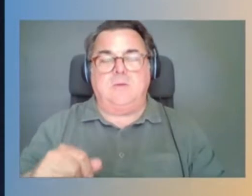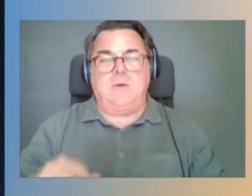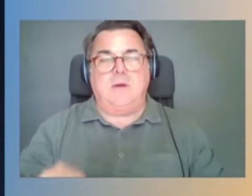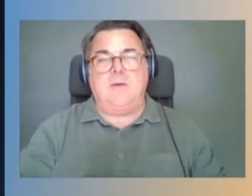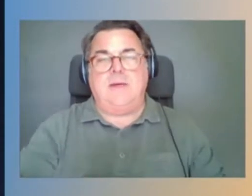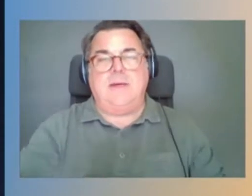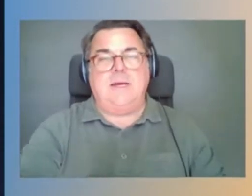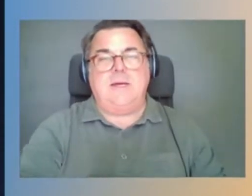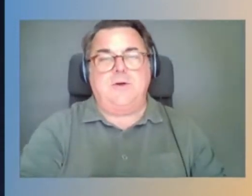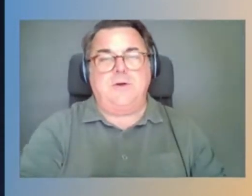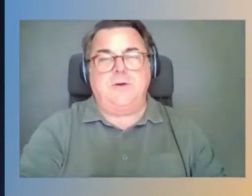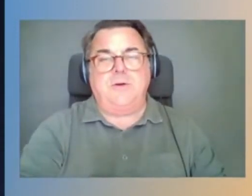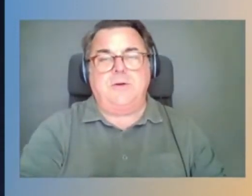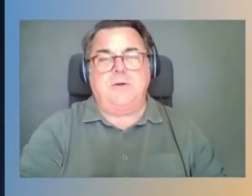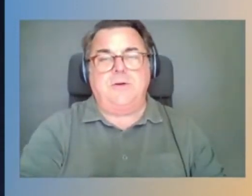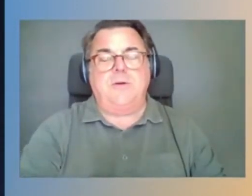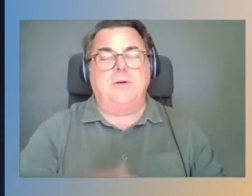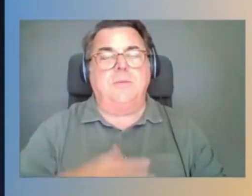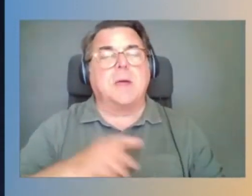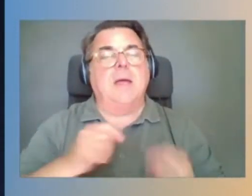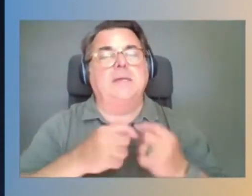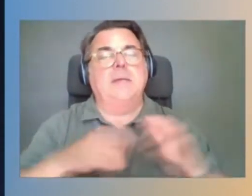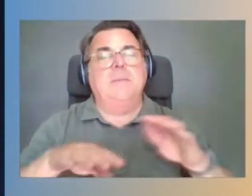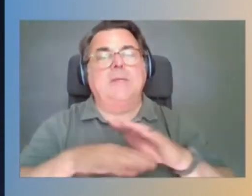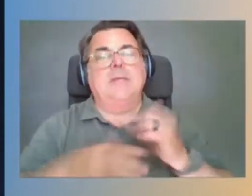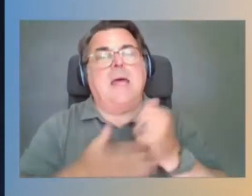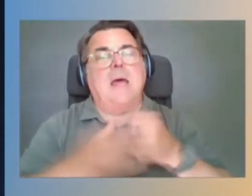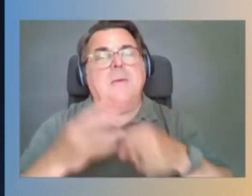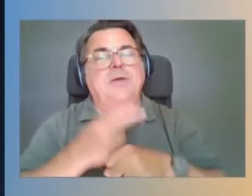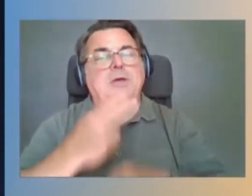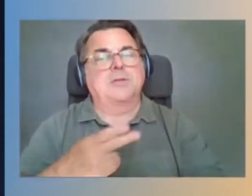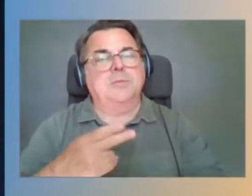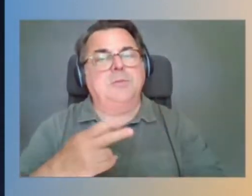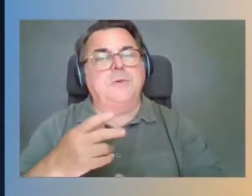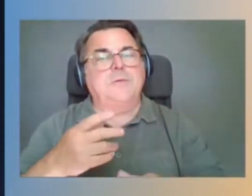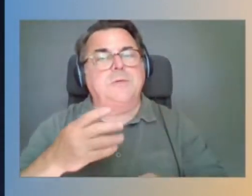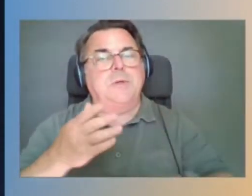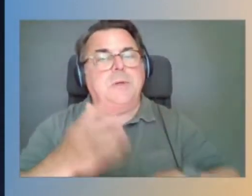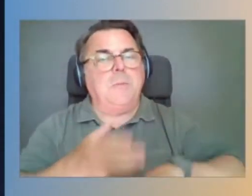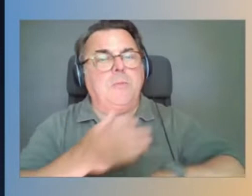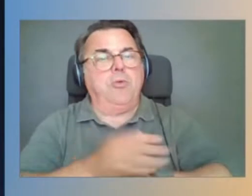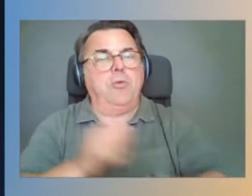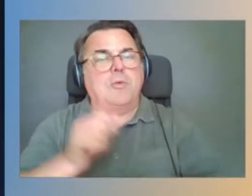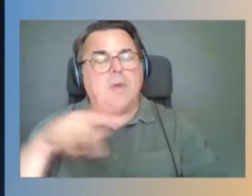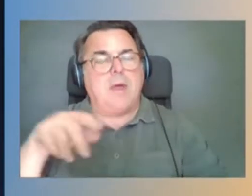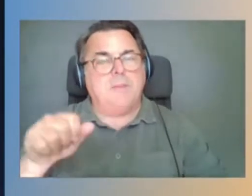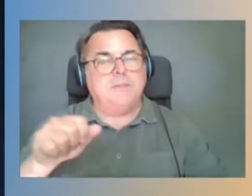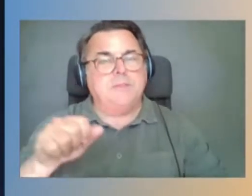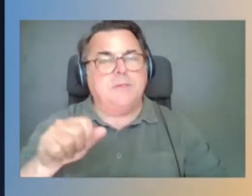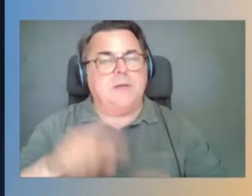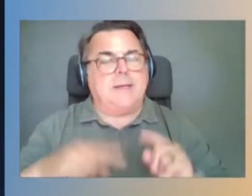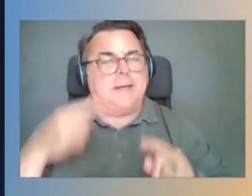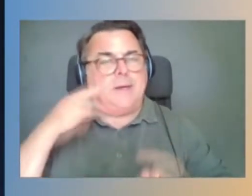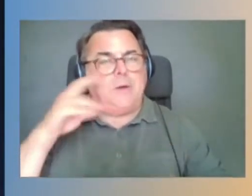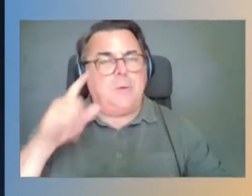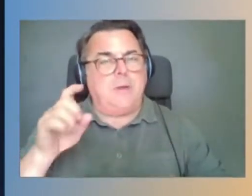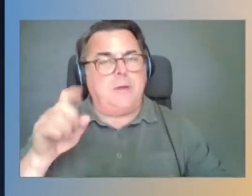So my team basically helps customers modernize their applications and infrastructure using all the Silicon innovation we talked about